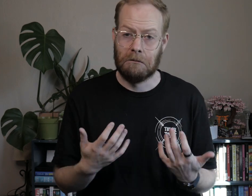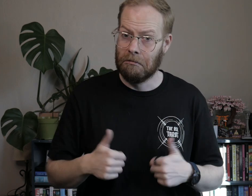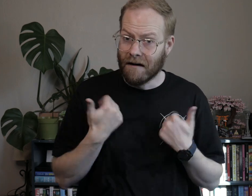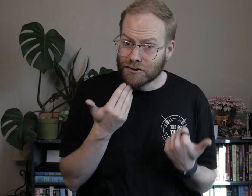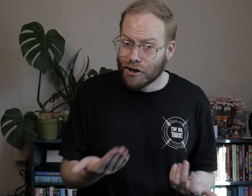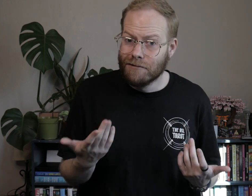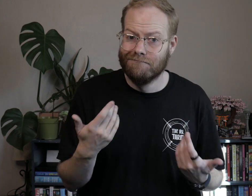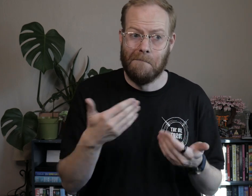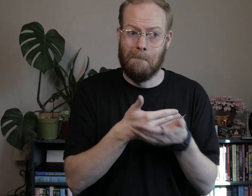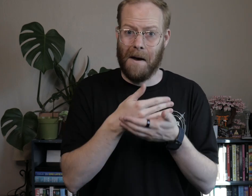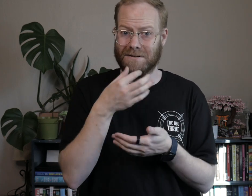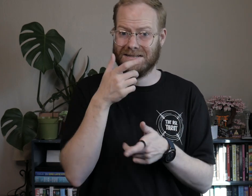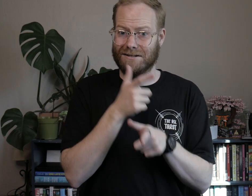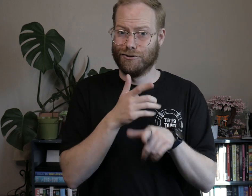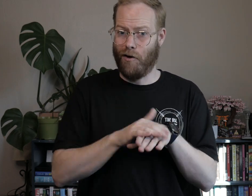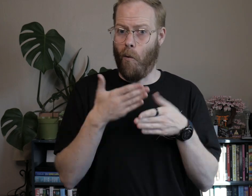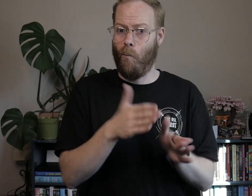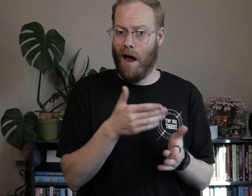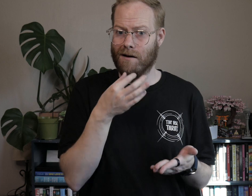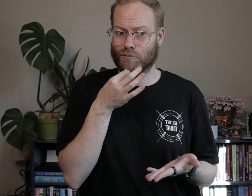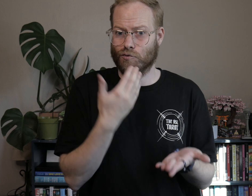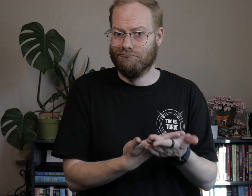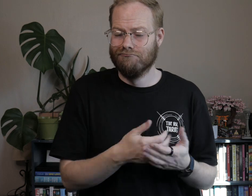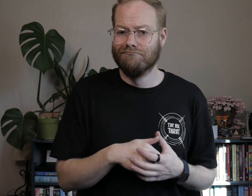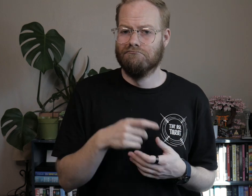Life’s good—he has a baby sister on the way,